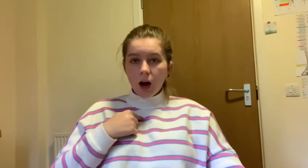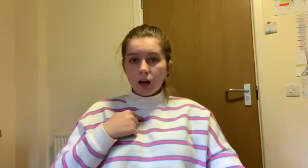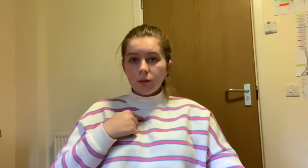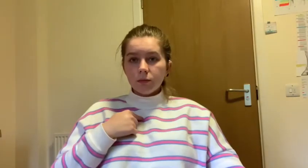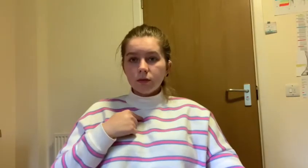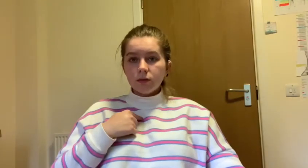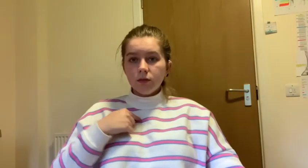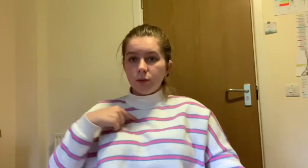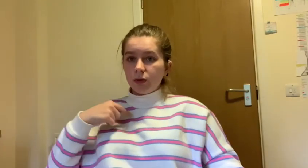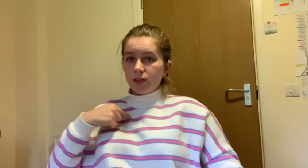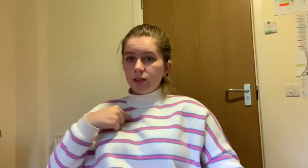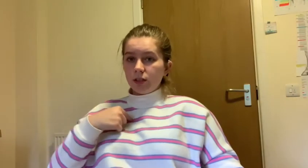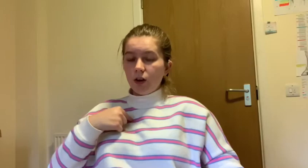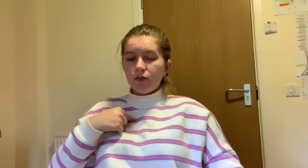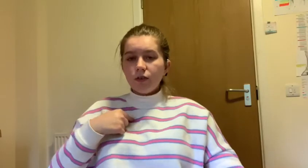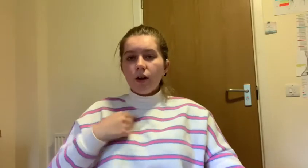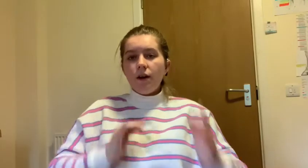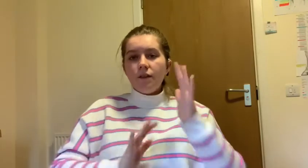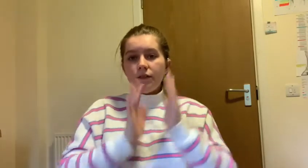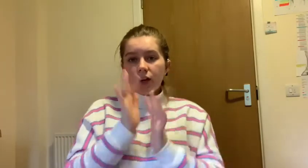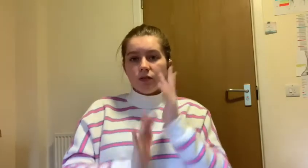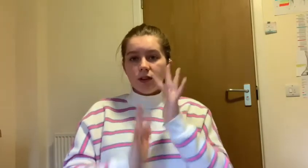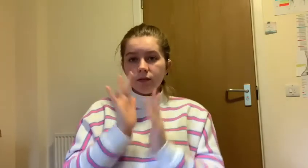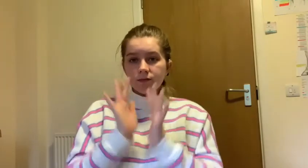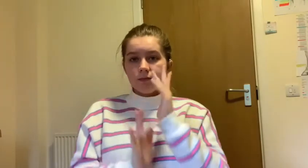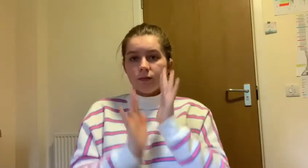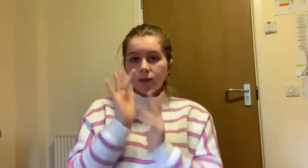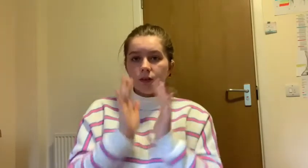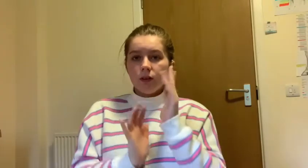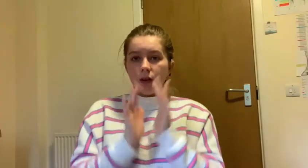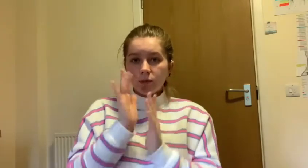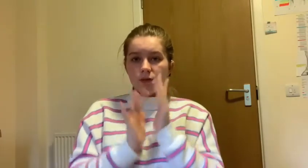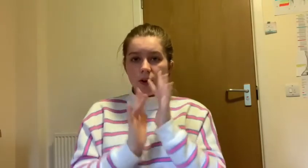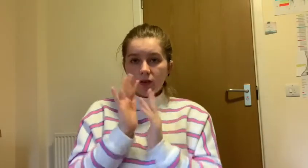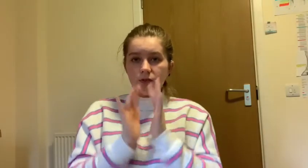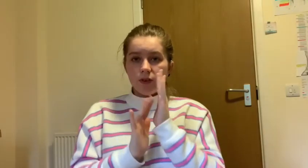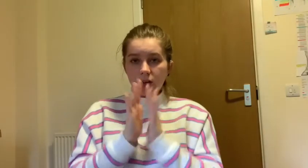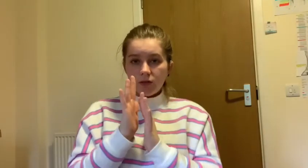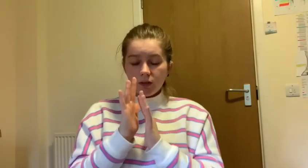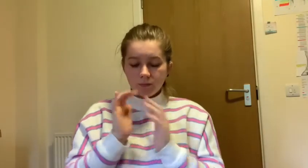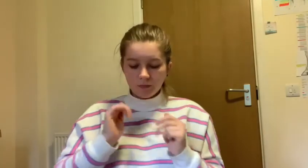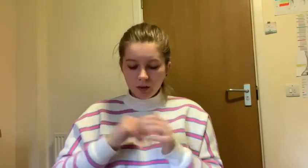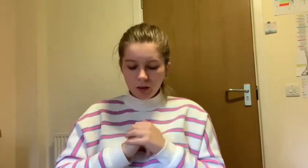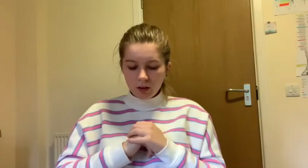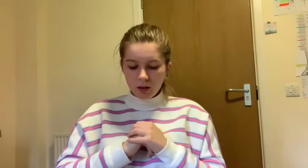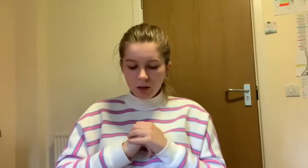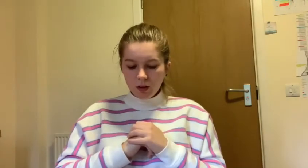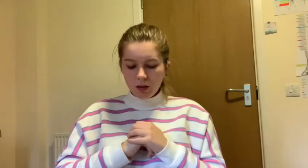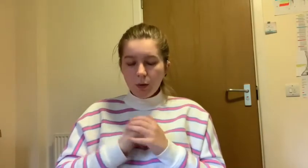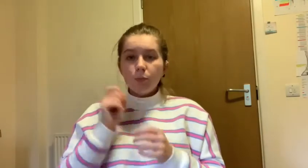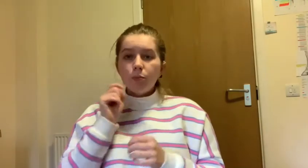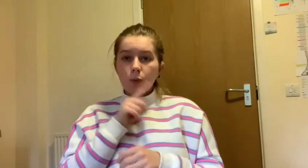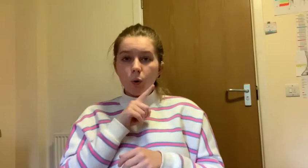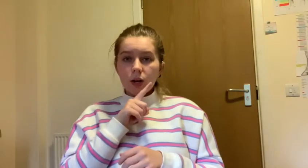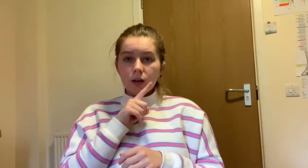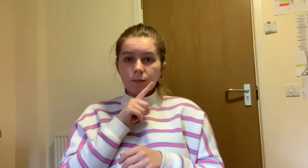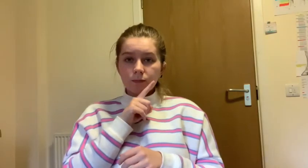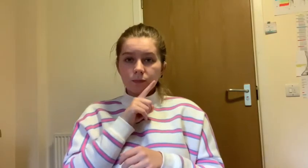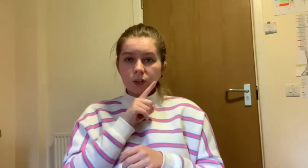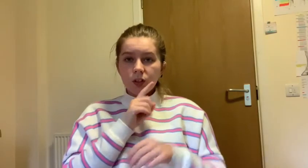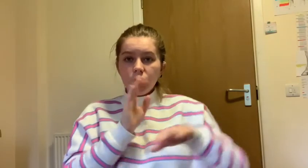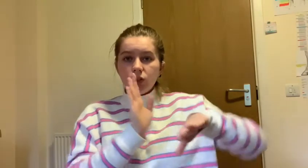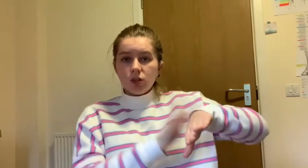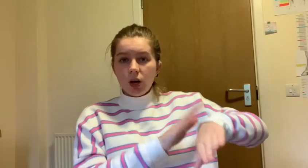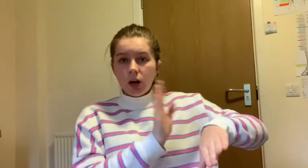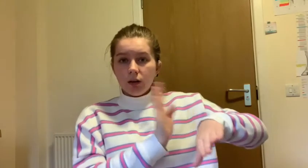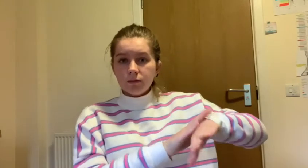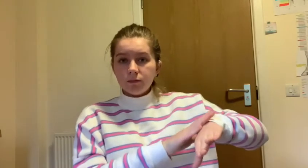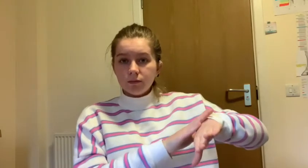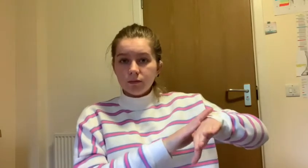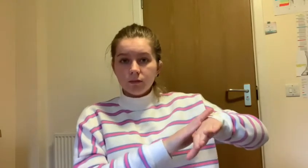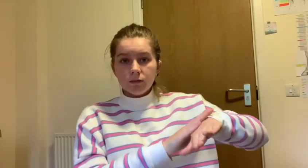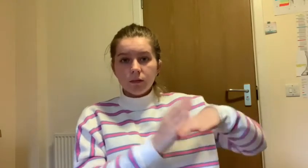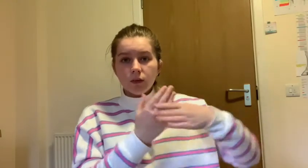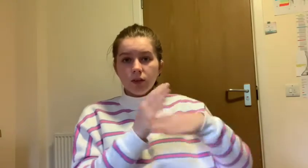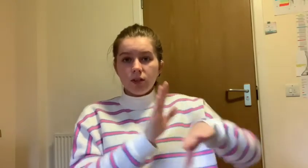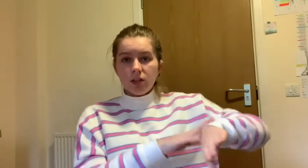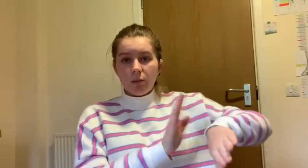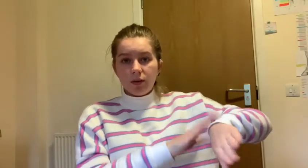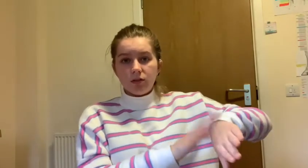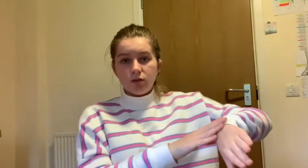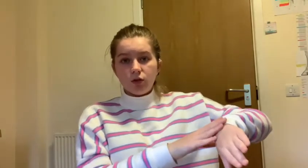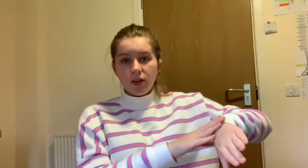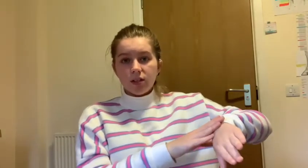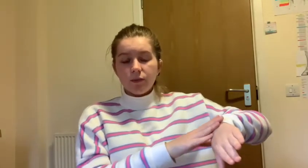"I'm" so you're pointing to yourself. "firing" "I'm so firing firing" "boy" "time" so you're tapping your wrist